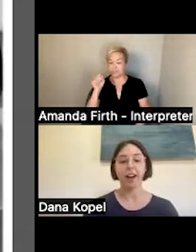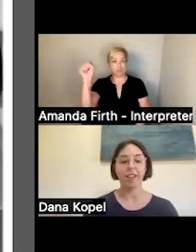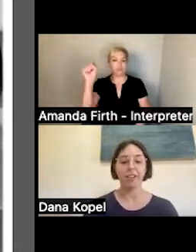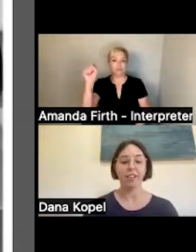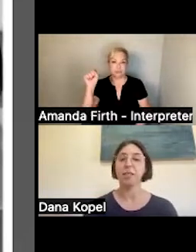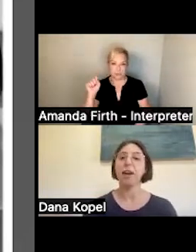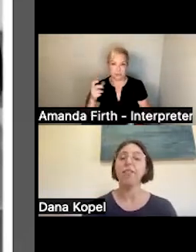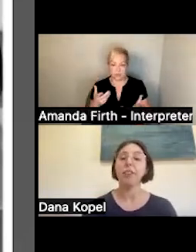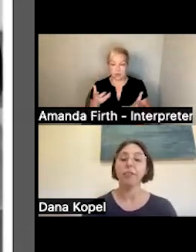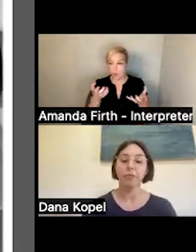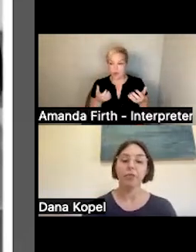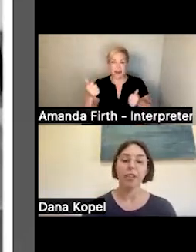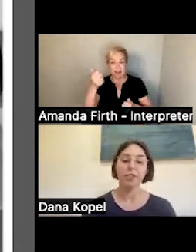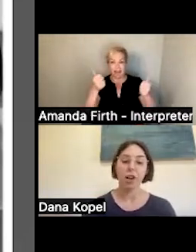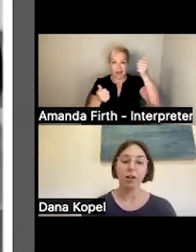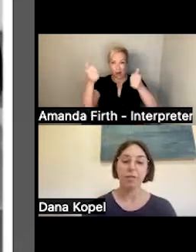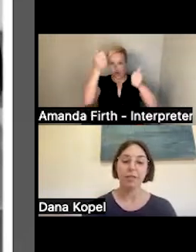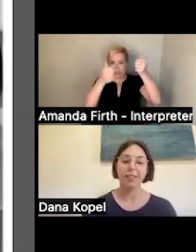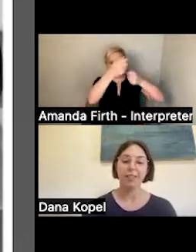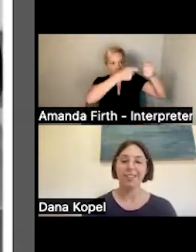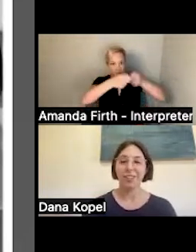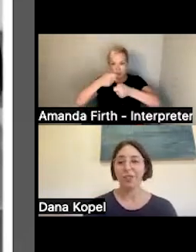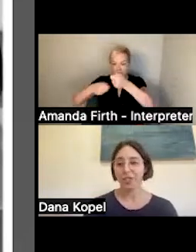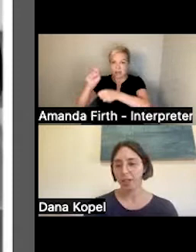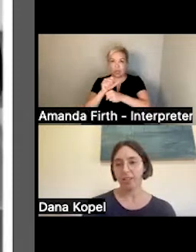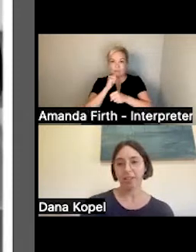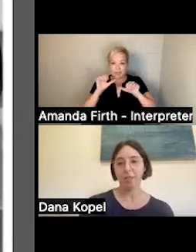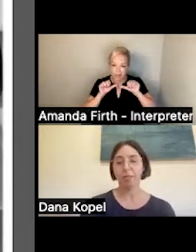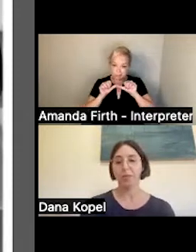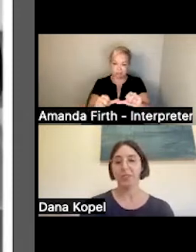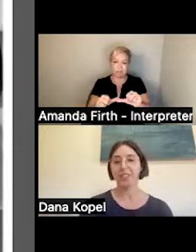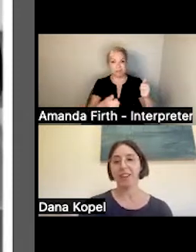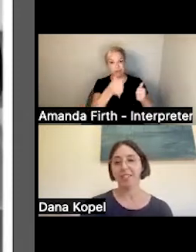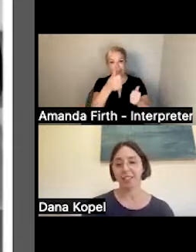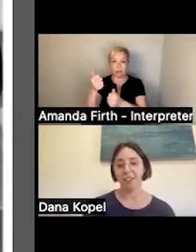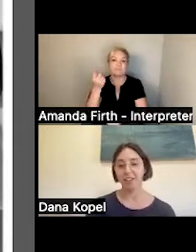hierarchies by having everyone rotate jobs. Unfortunately, these proposals didn't last long.